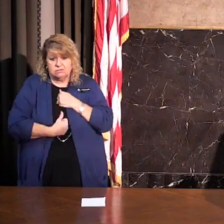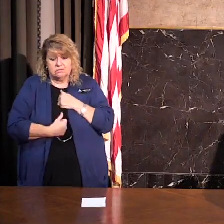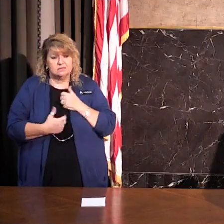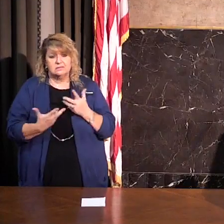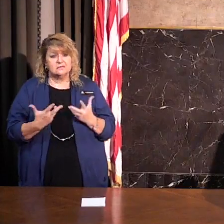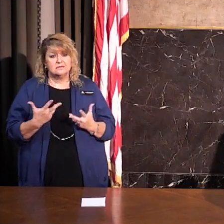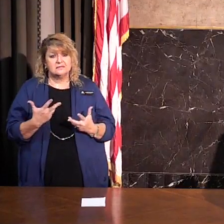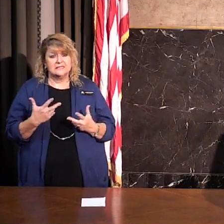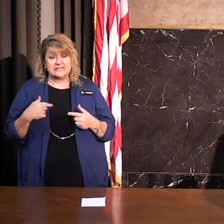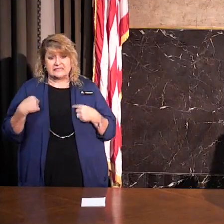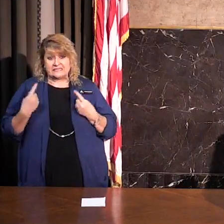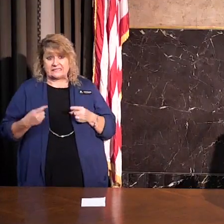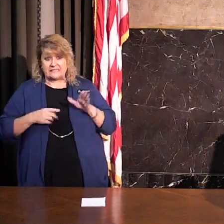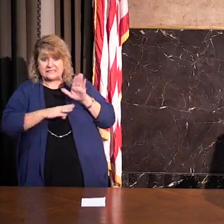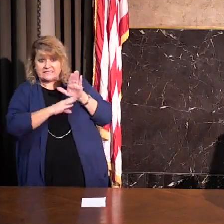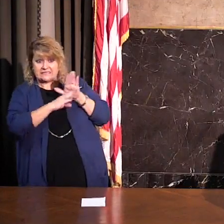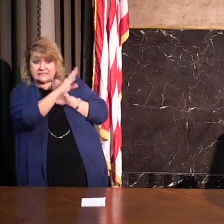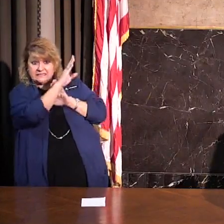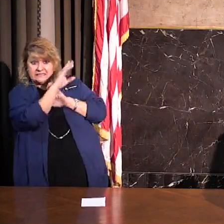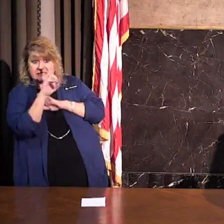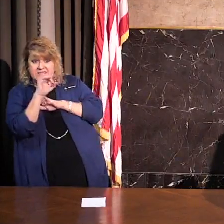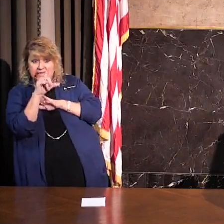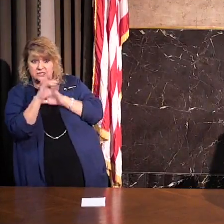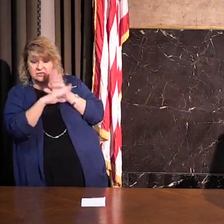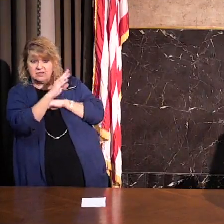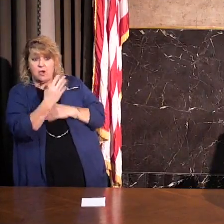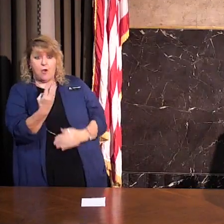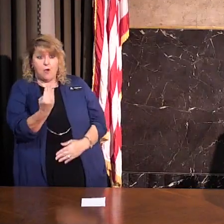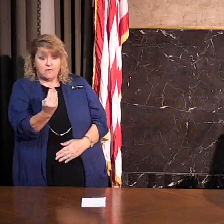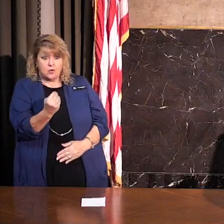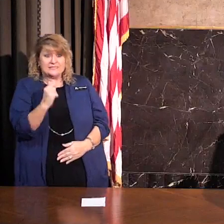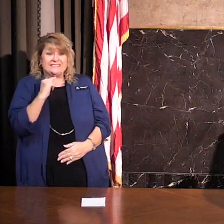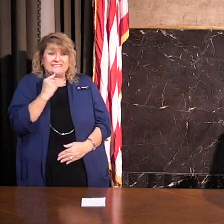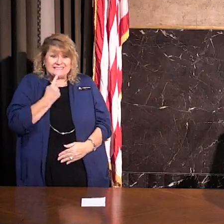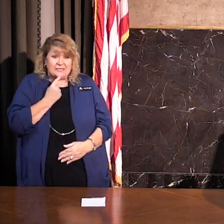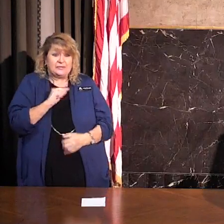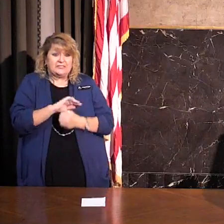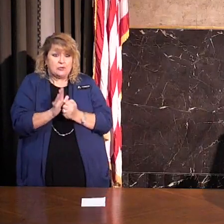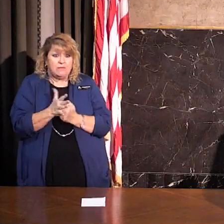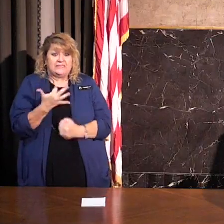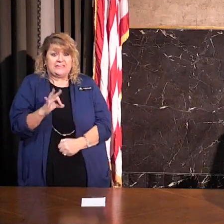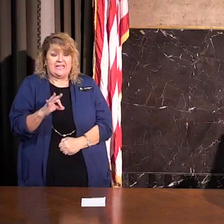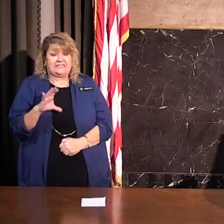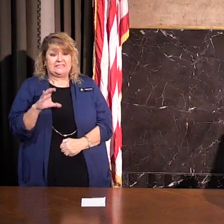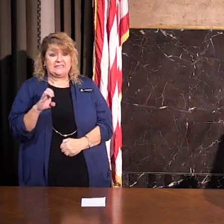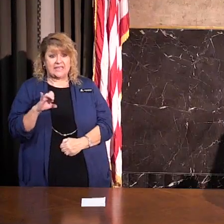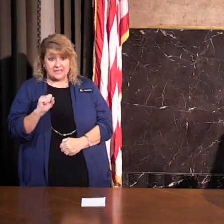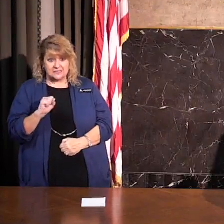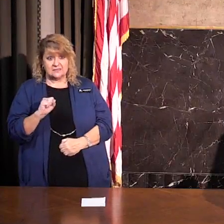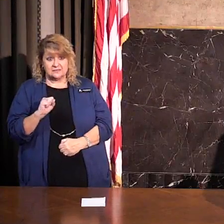Delta surge, we have had